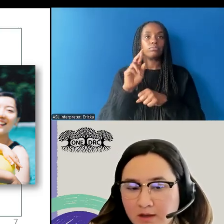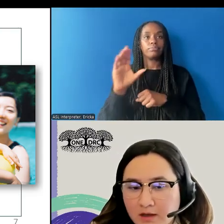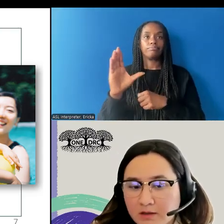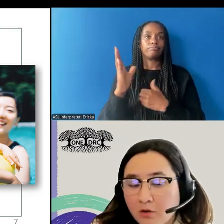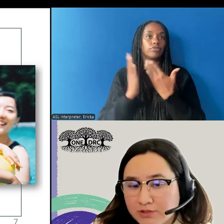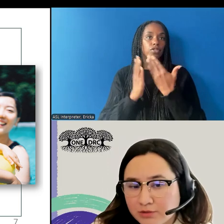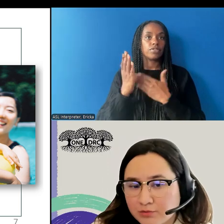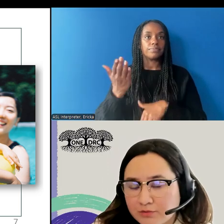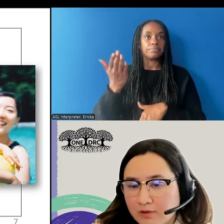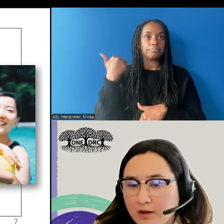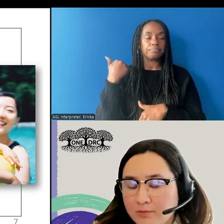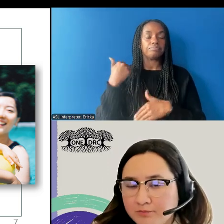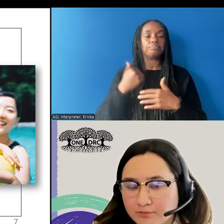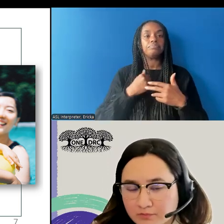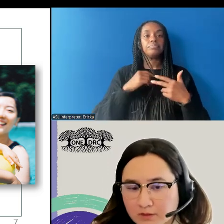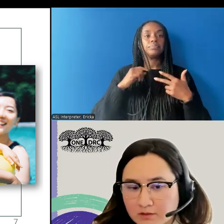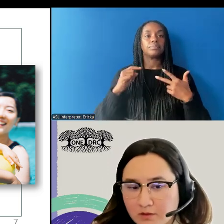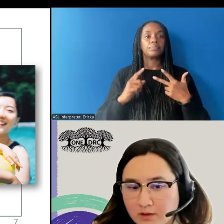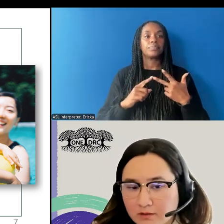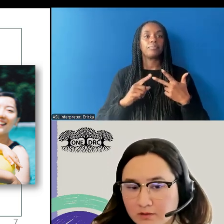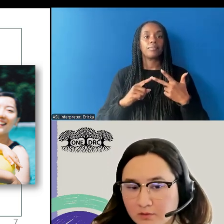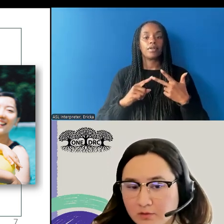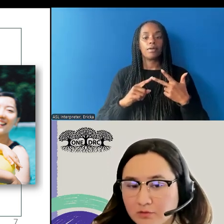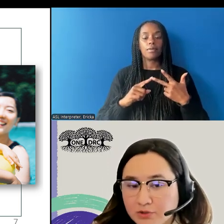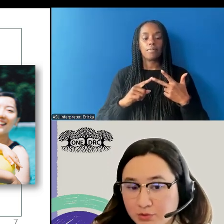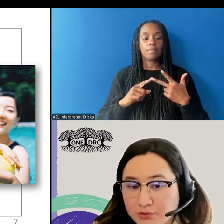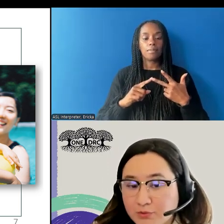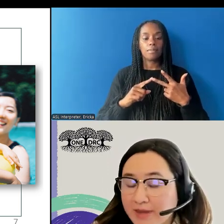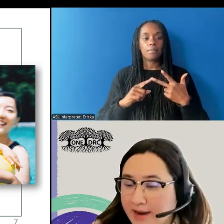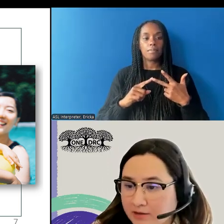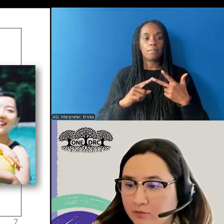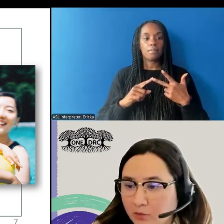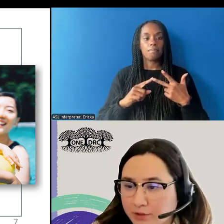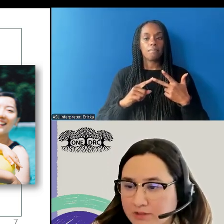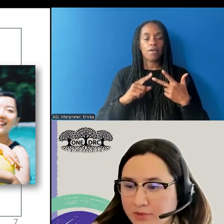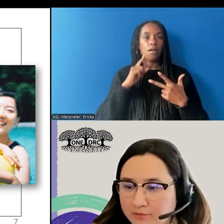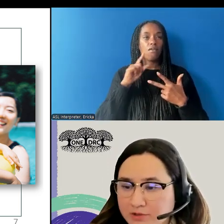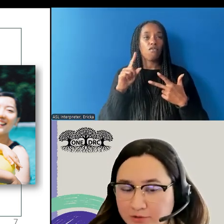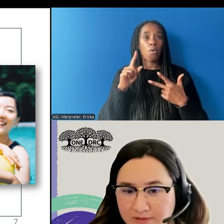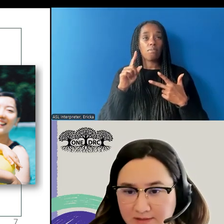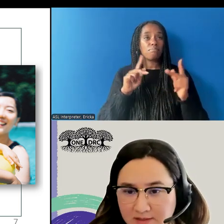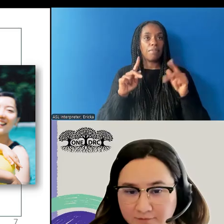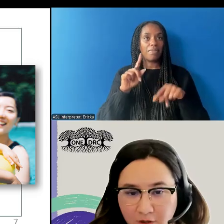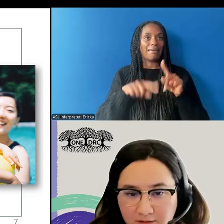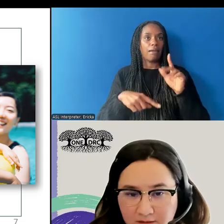and also, to those who can afford to pay for services up front